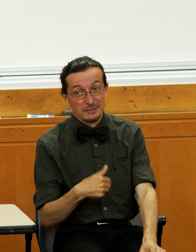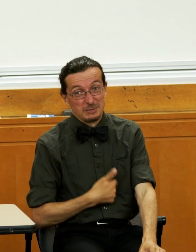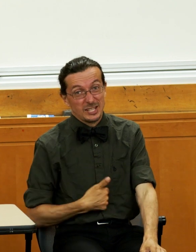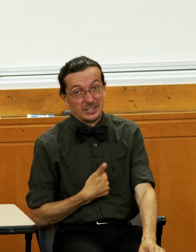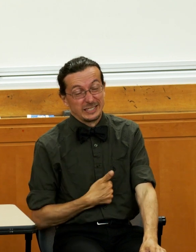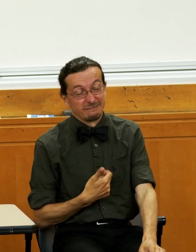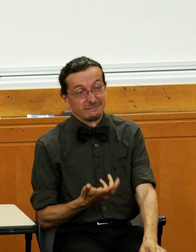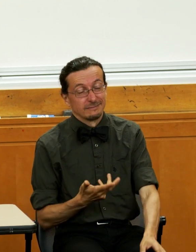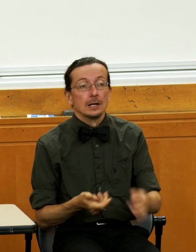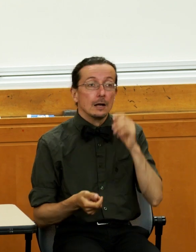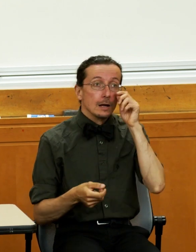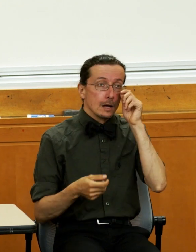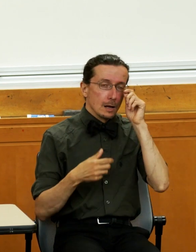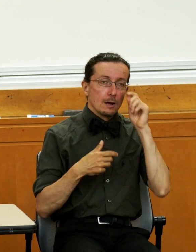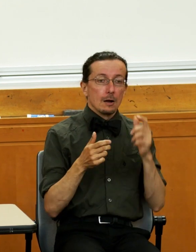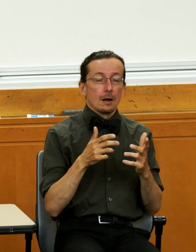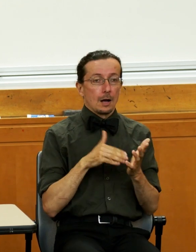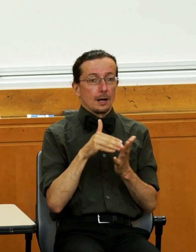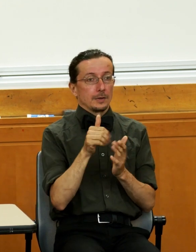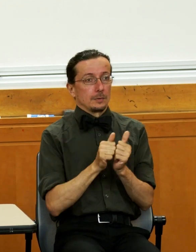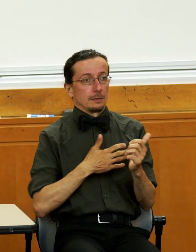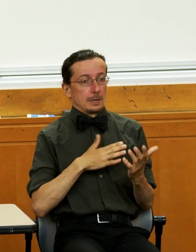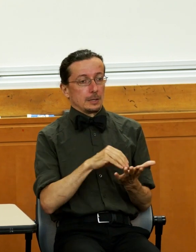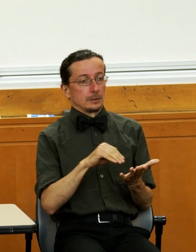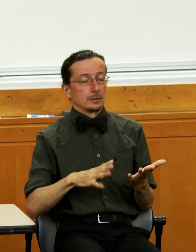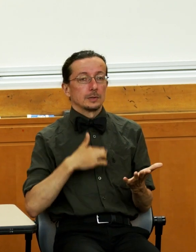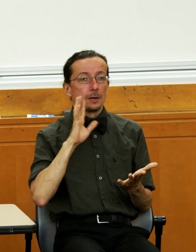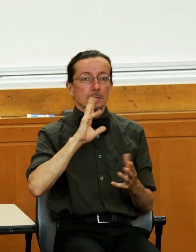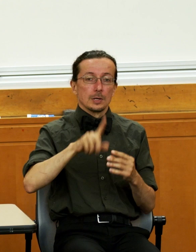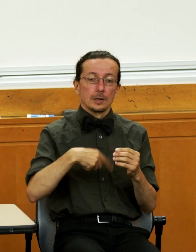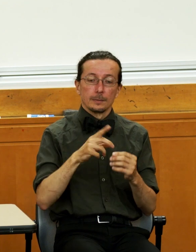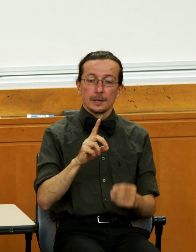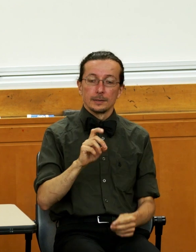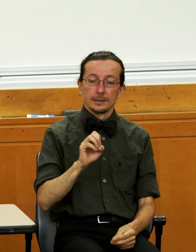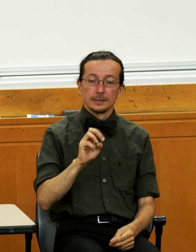And I talk about with my students a lot, Derrick Bell. Said I'm a Derrick Bell